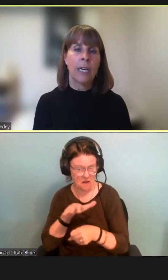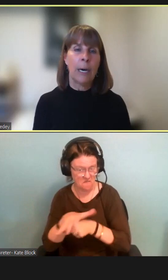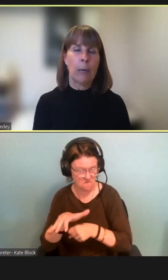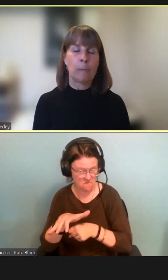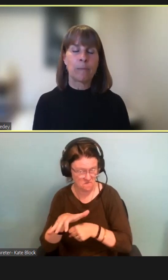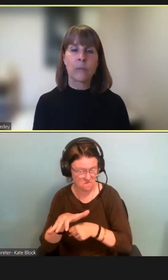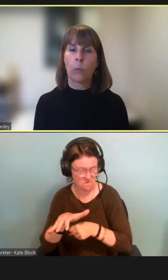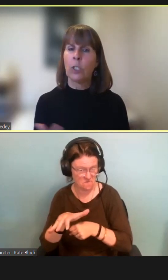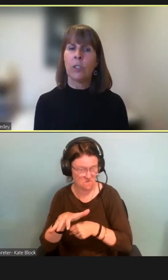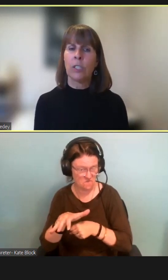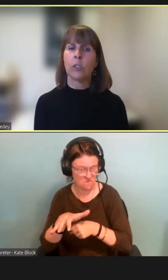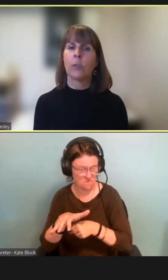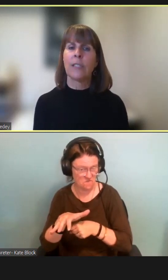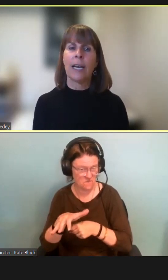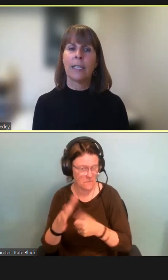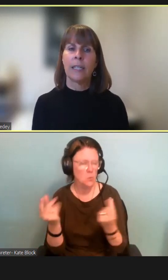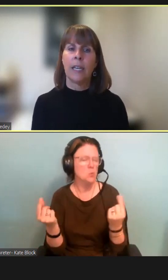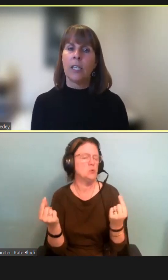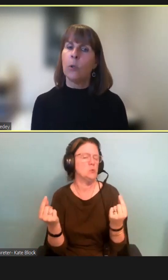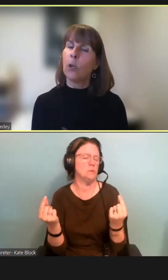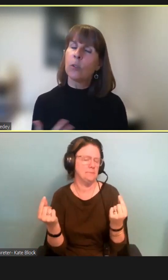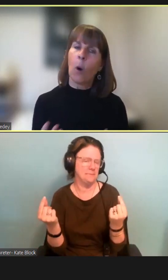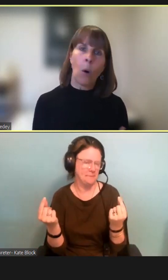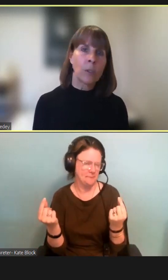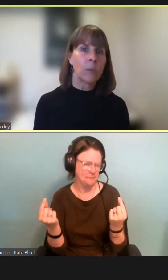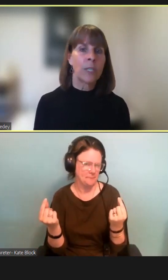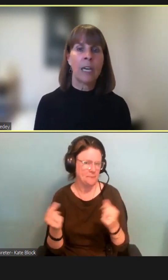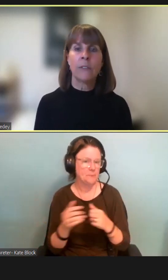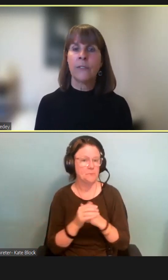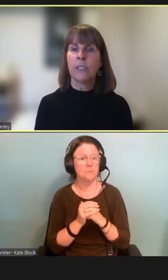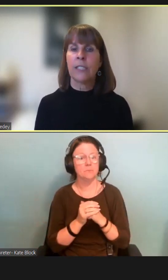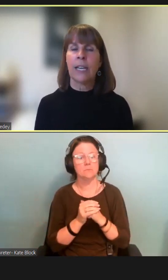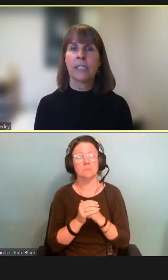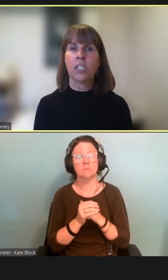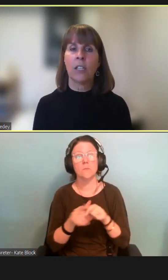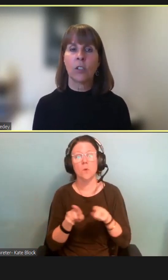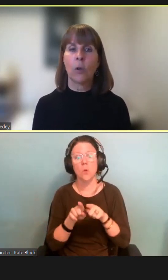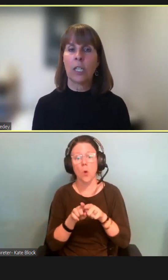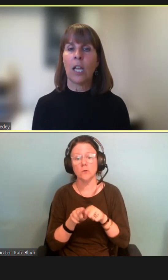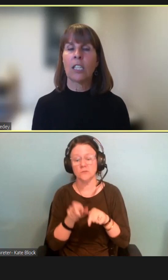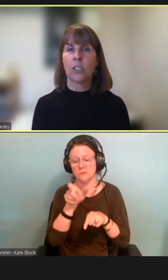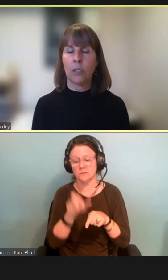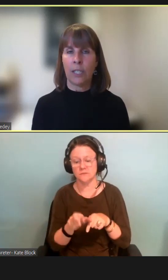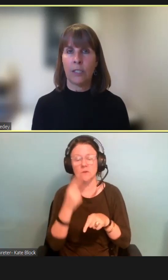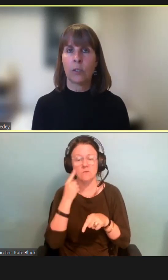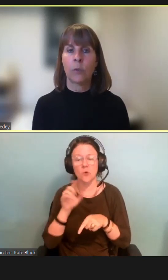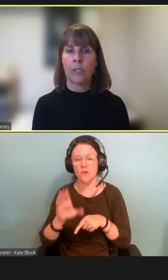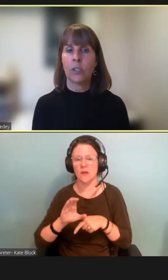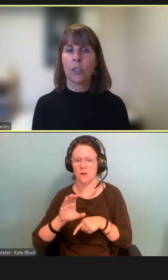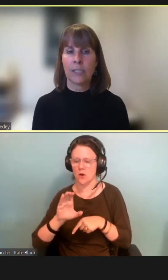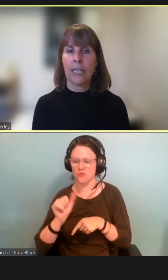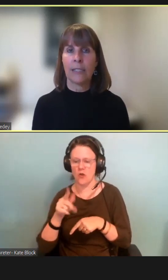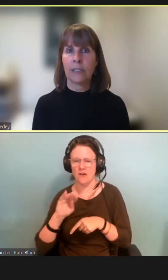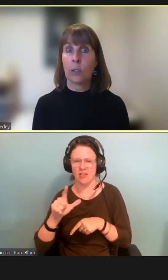um what are you going to do with that you also always want to have a feeli that has the child's chronological age when they took the test because